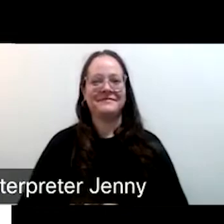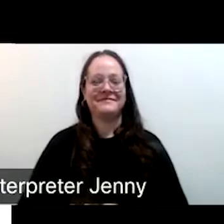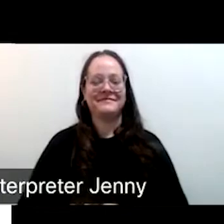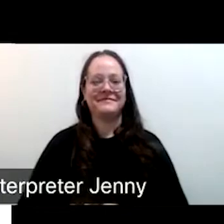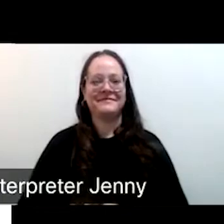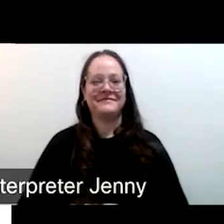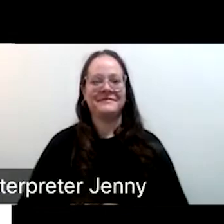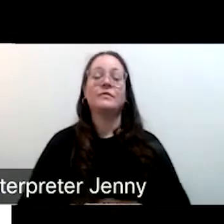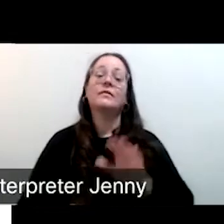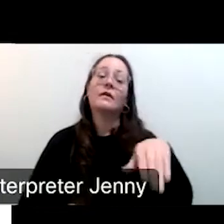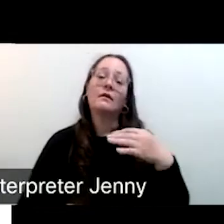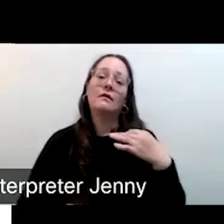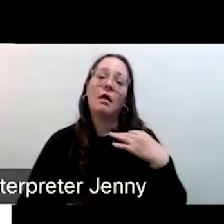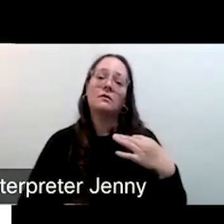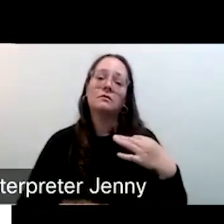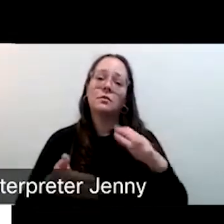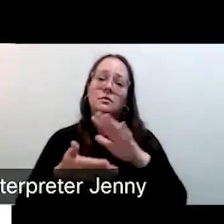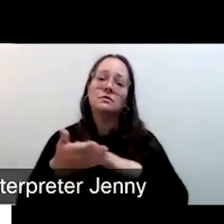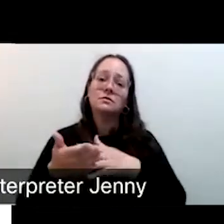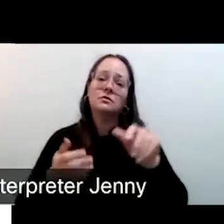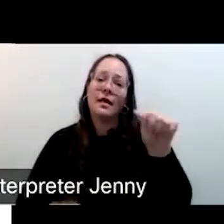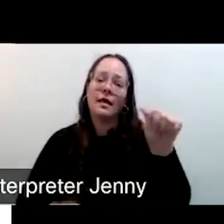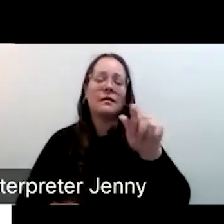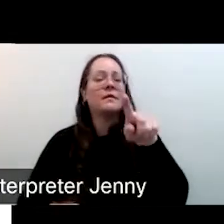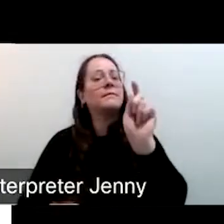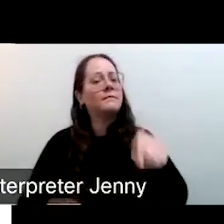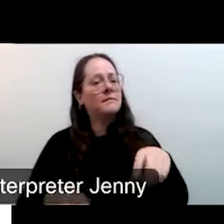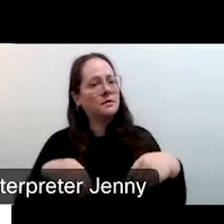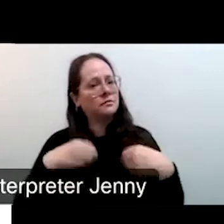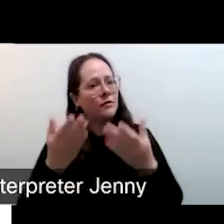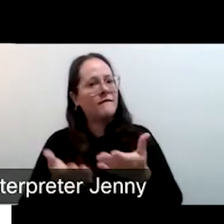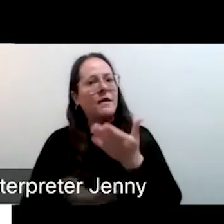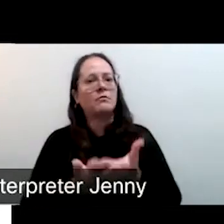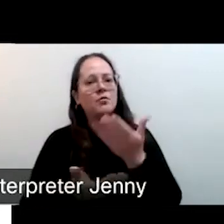To be eligible for Schedule A hiring, you must provide proof of disability documentation,